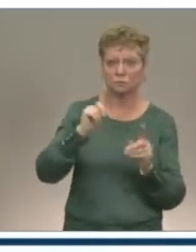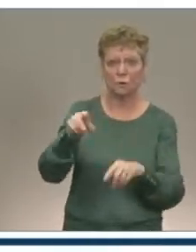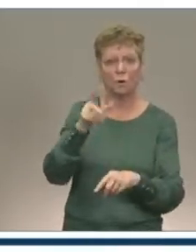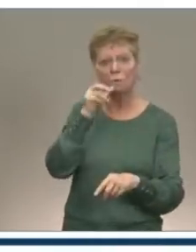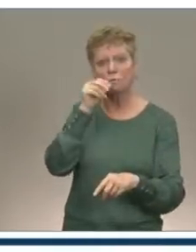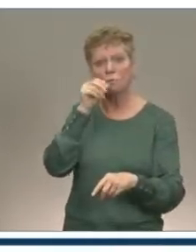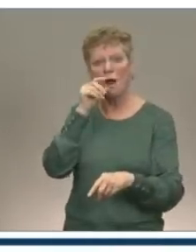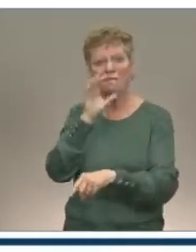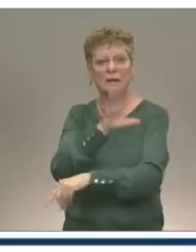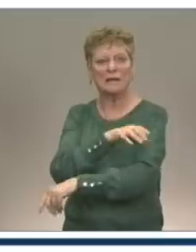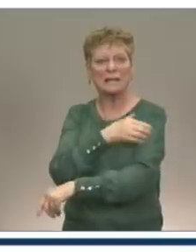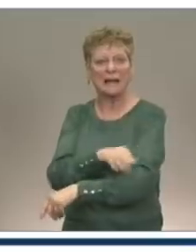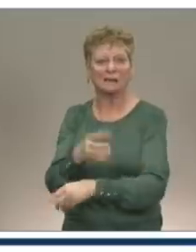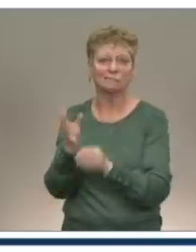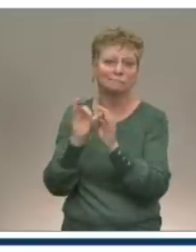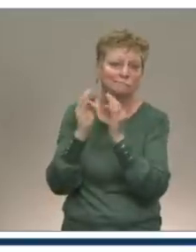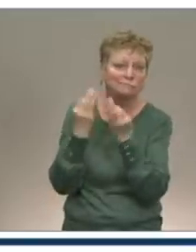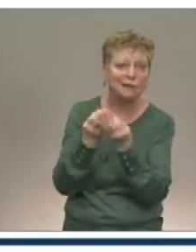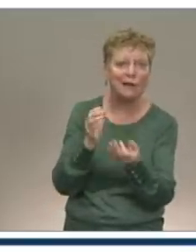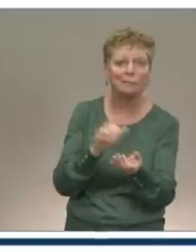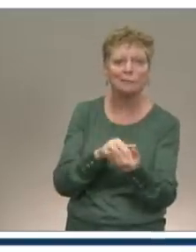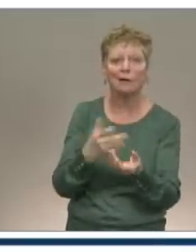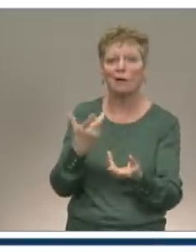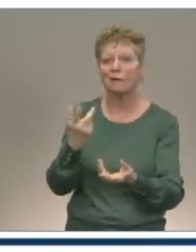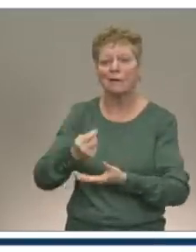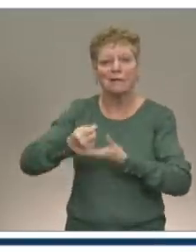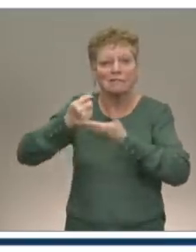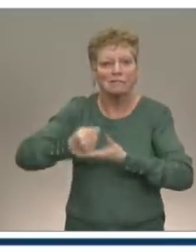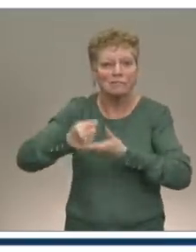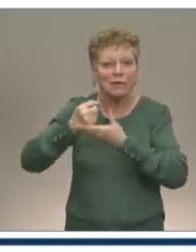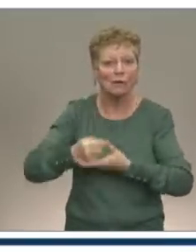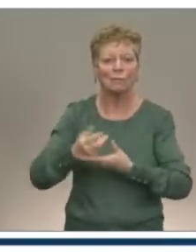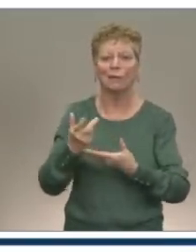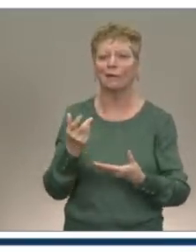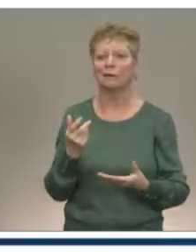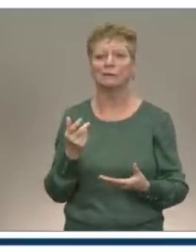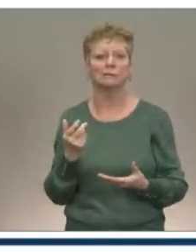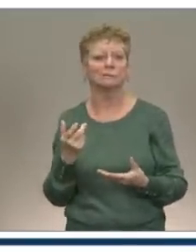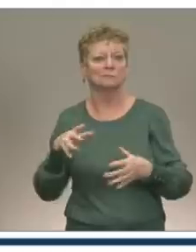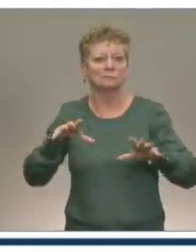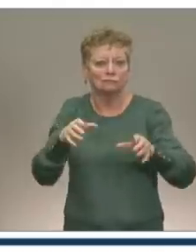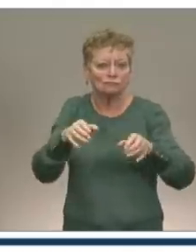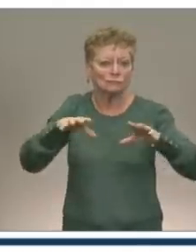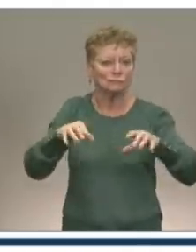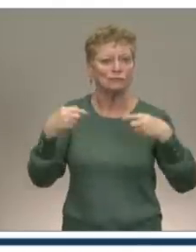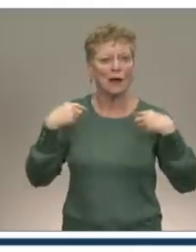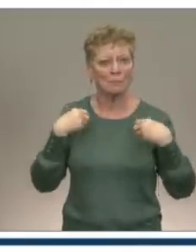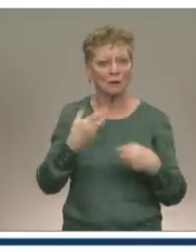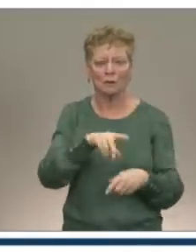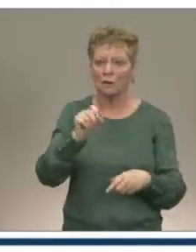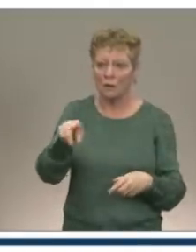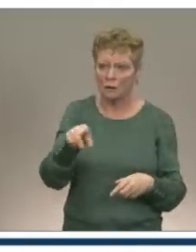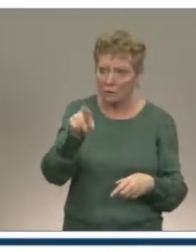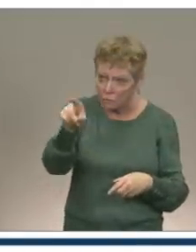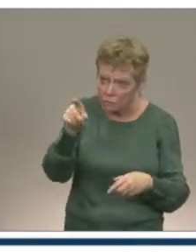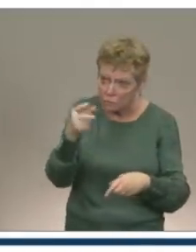whether it's their family doctor a physiotherapist their chiropractor ask them are you vaccinated and